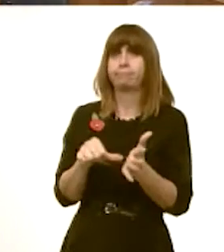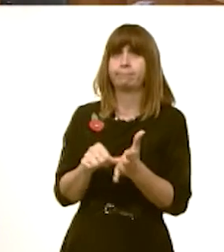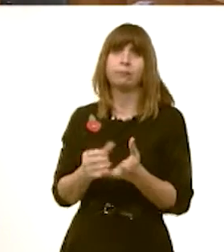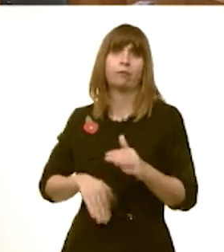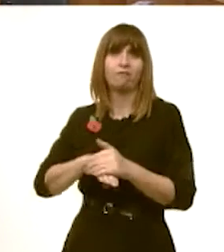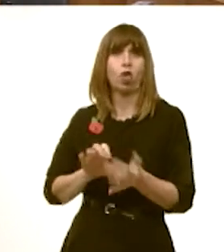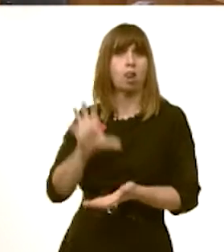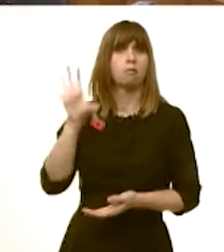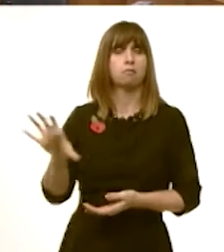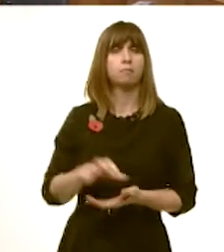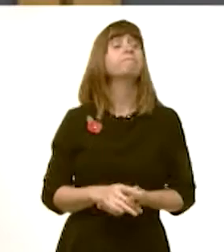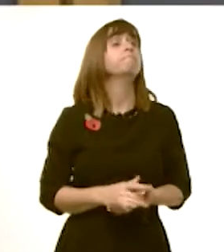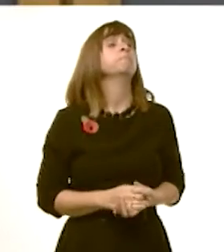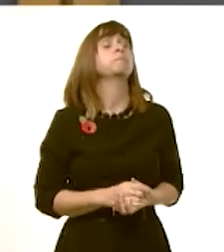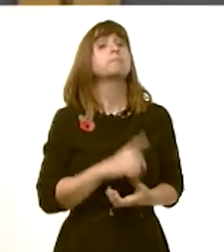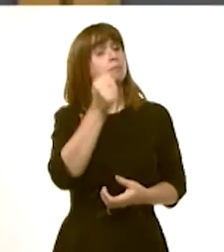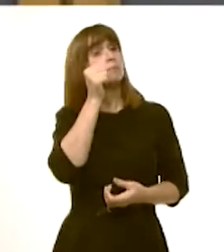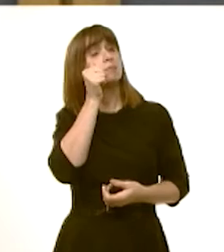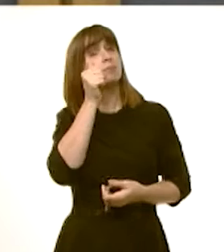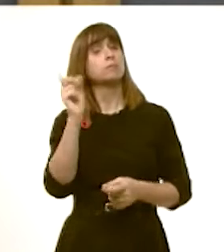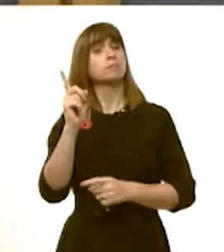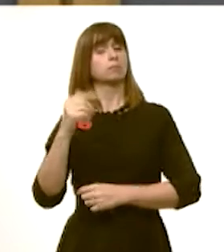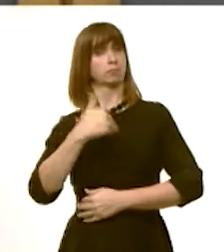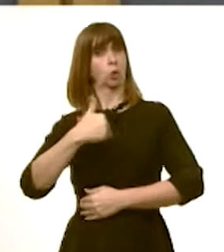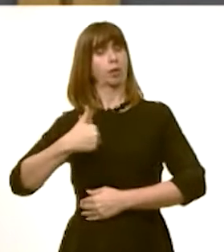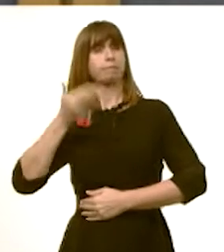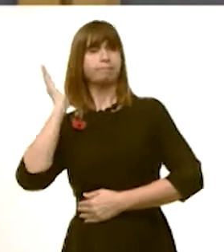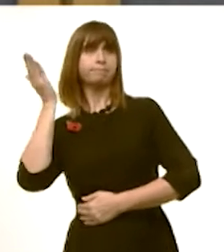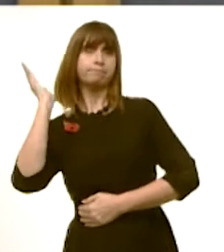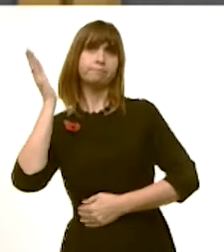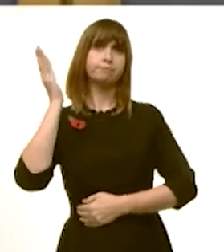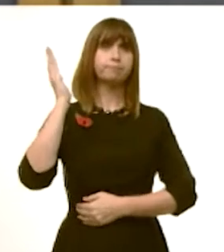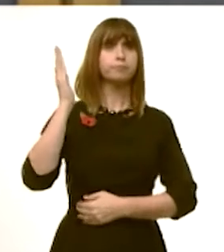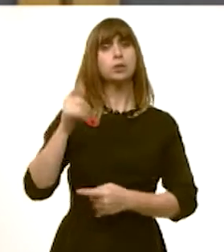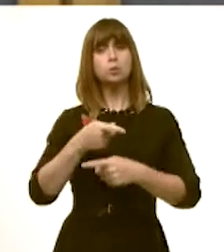You may well be aware of the evidence given this morning to the Public Accounts Committee,